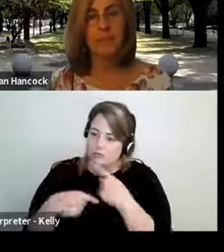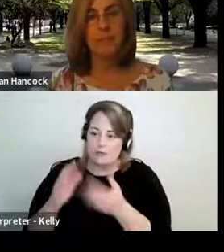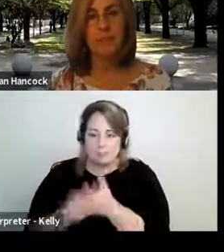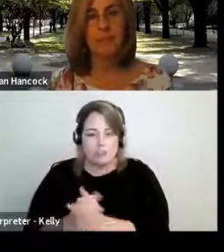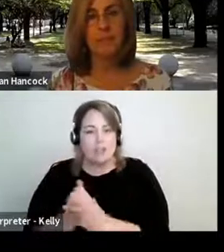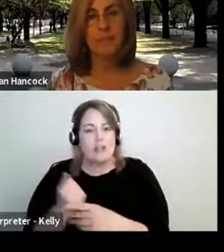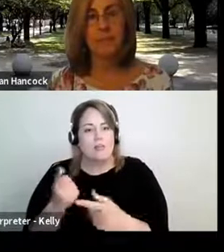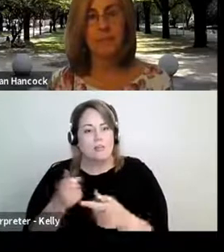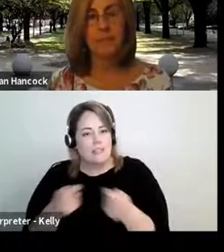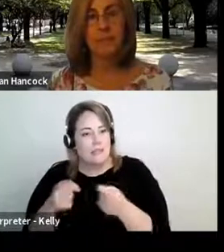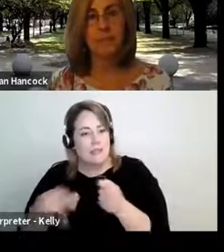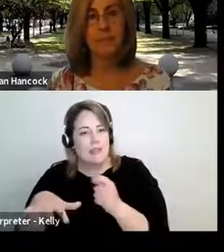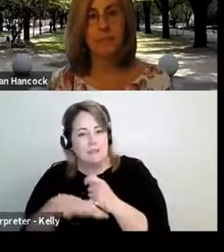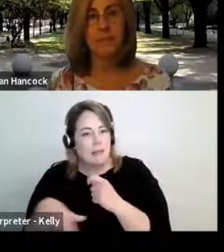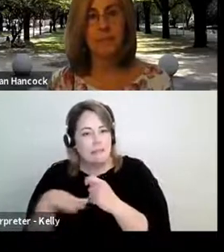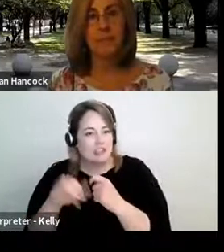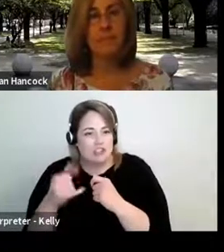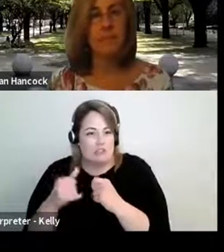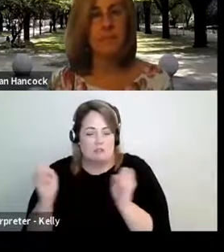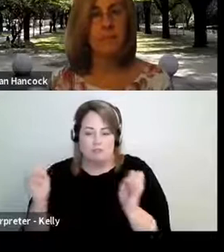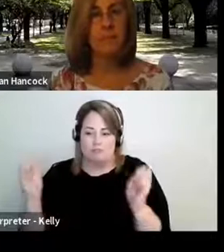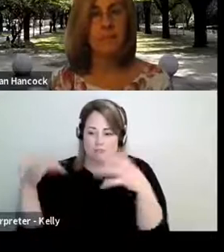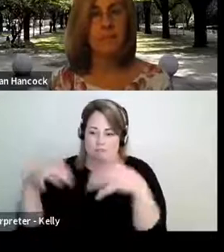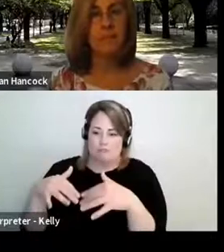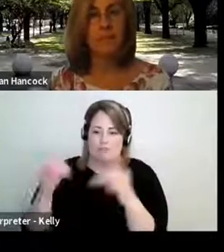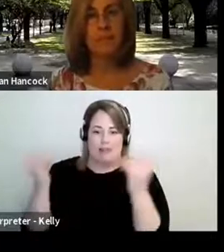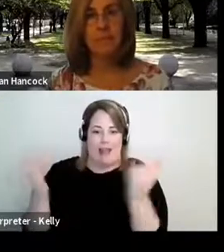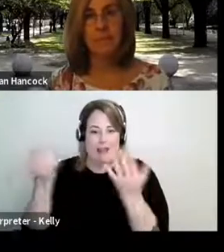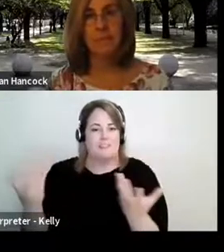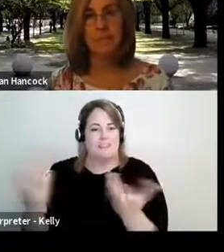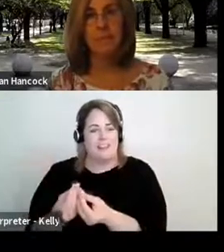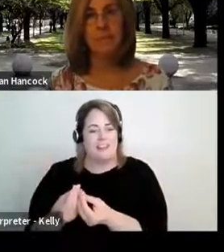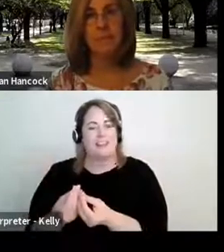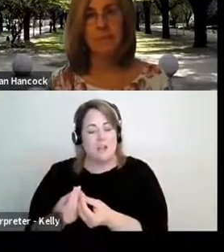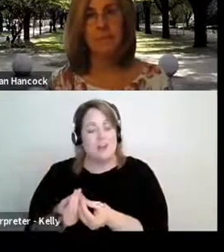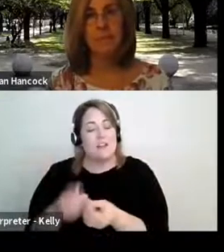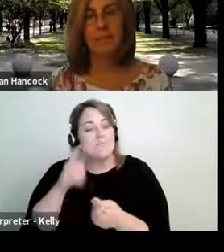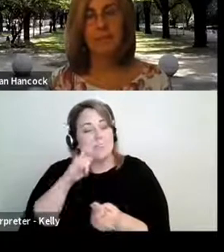just for our students just to hang out. So a real mixture of some very structured invited speakers,